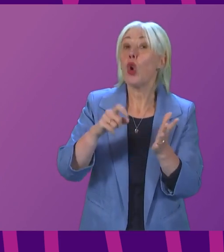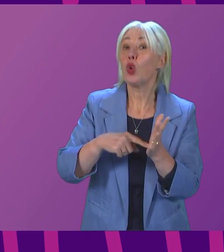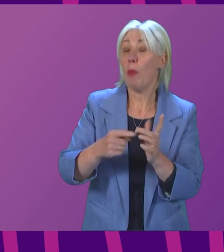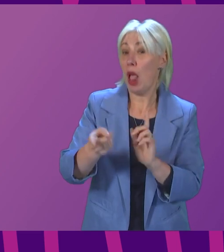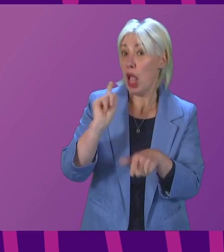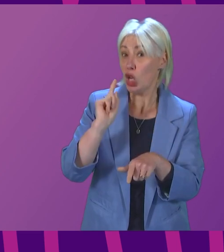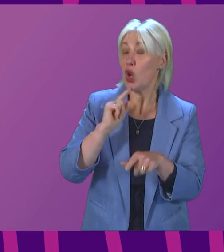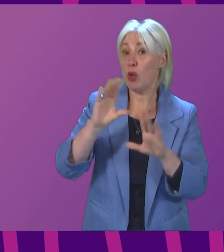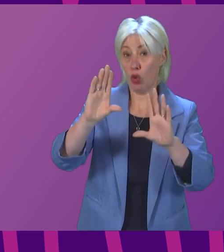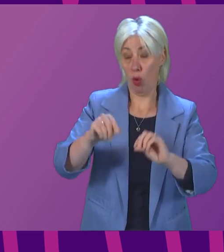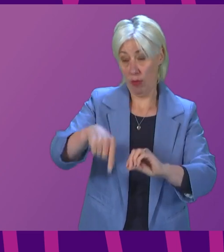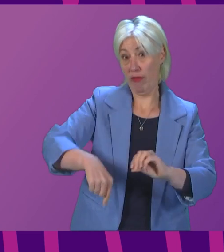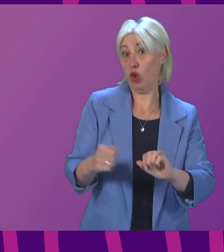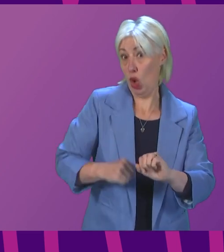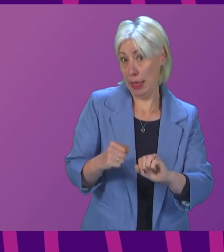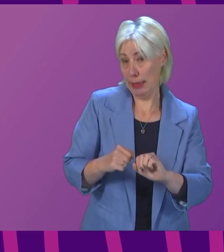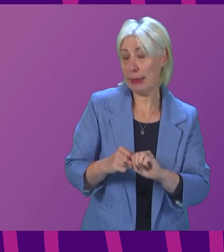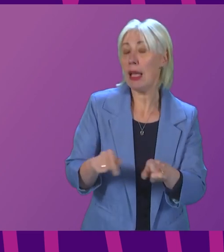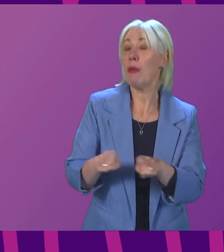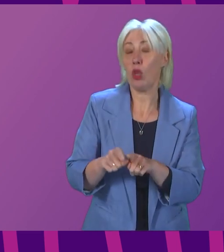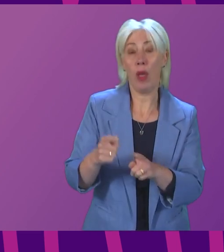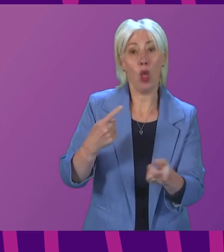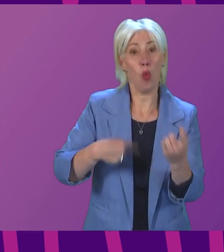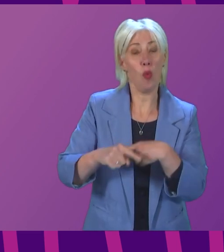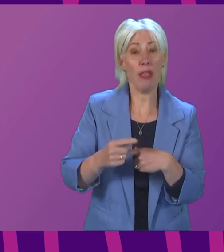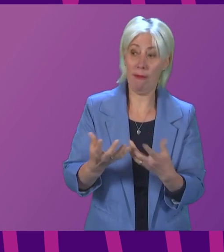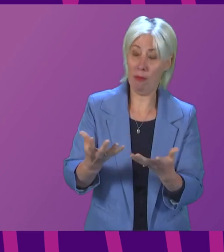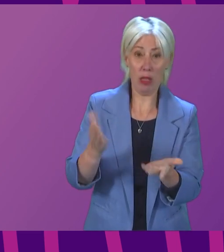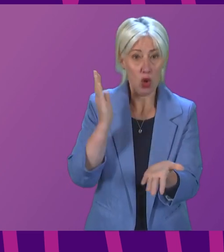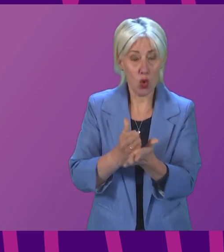Lastly, we have taken action to keep rail fares down.